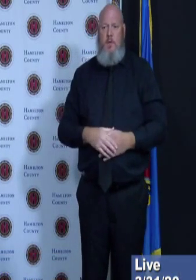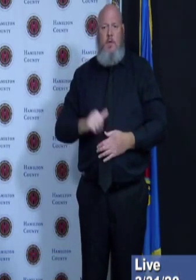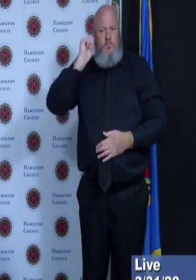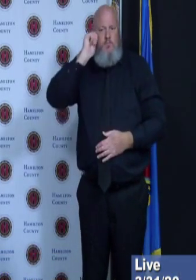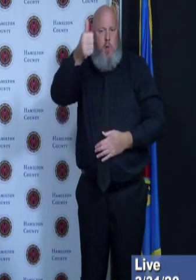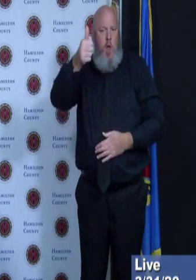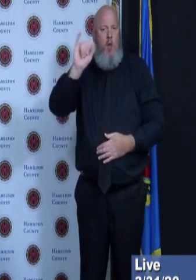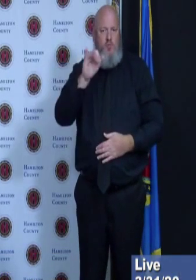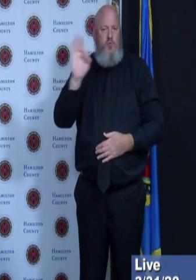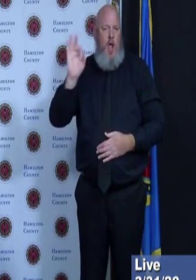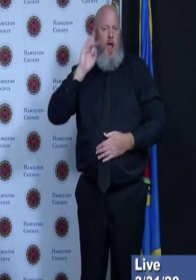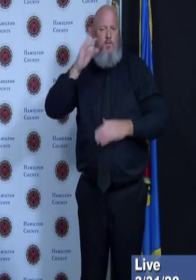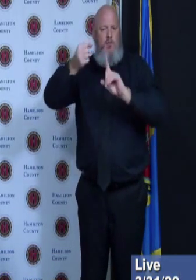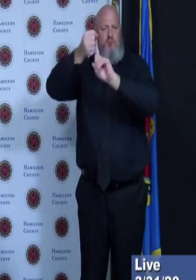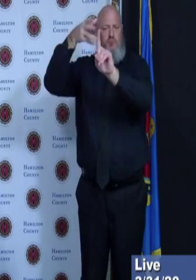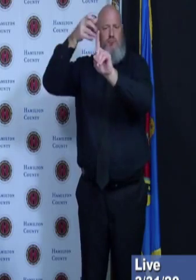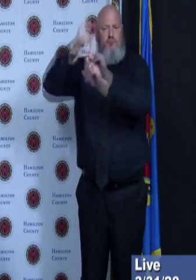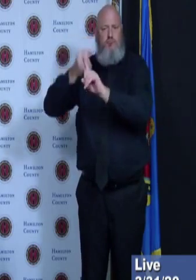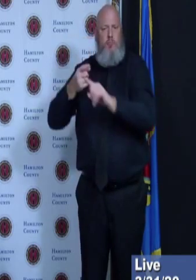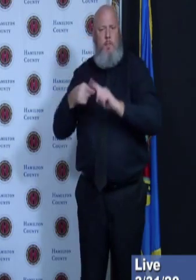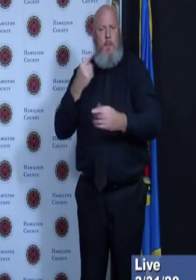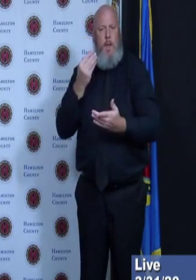Greg Kesterman